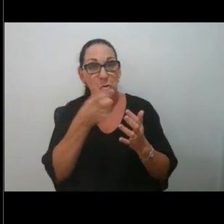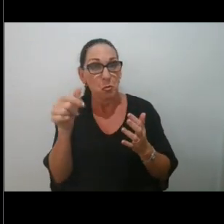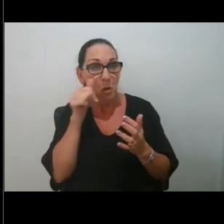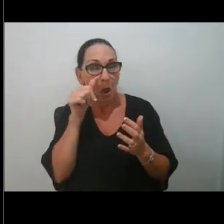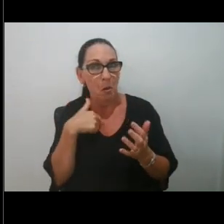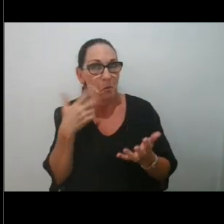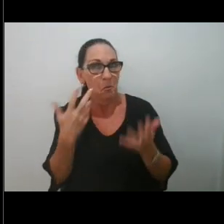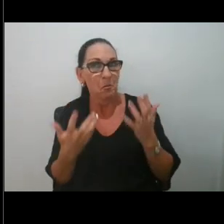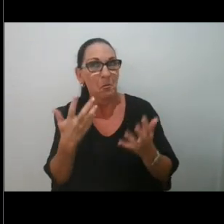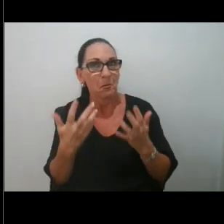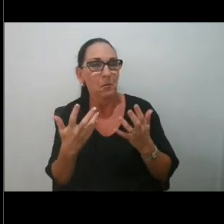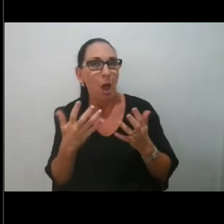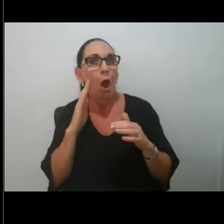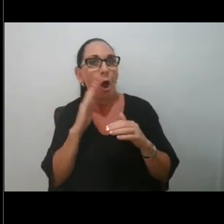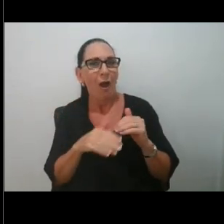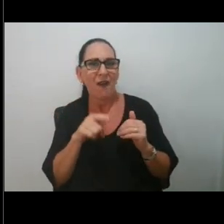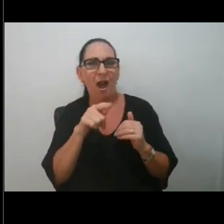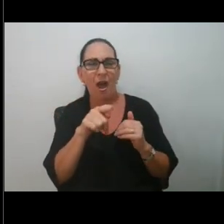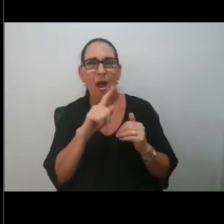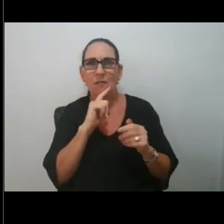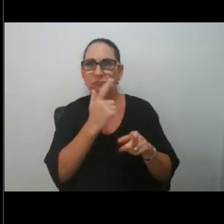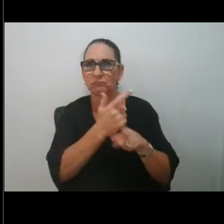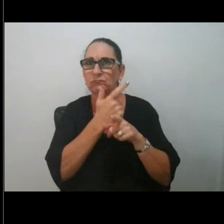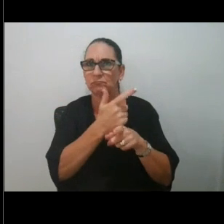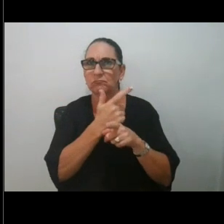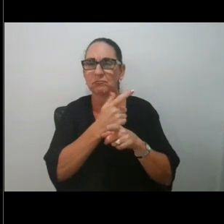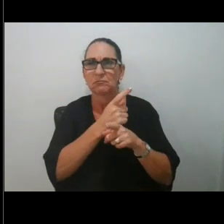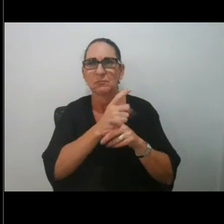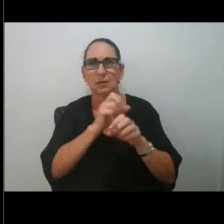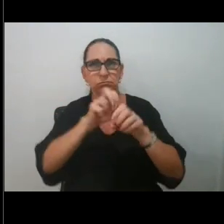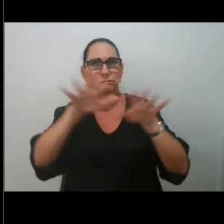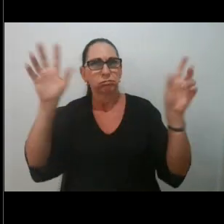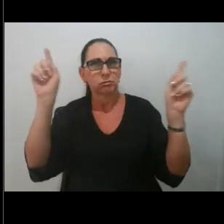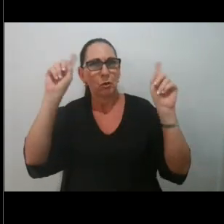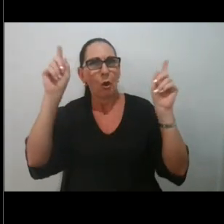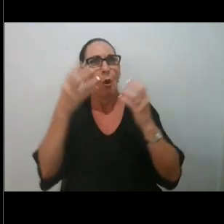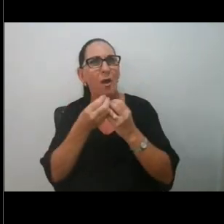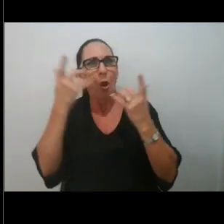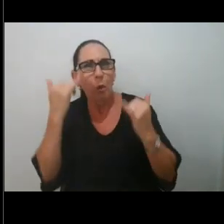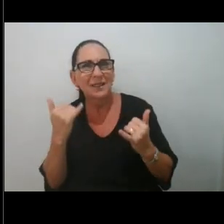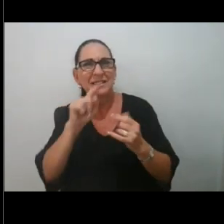is a um hot topic with with lawyers and others in the legal system is that the Queensland Drug and